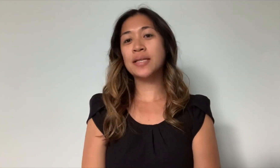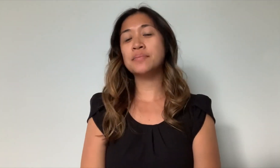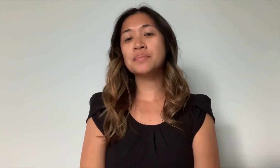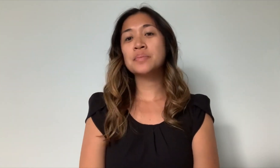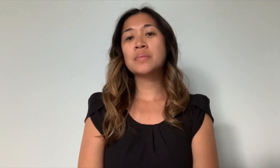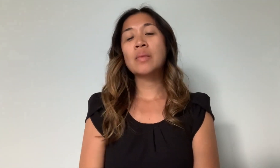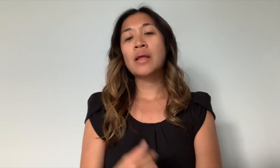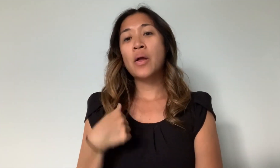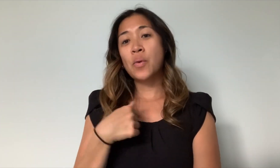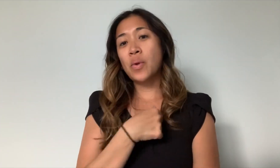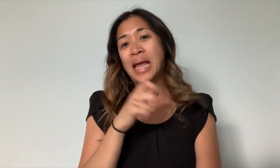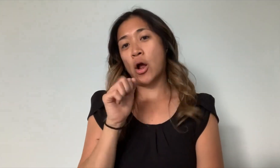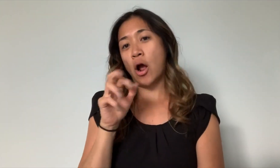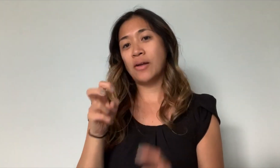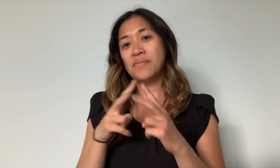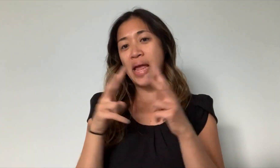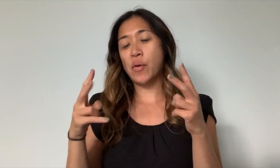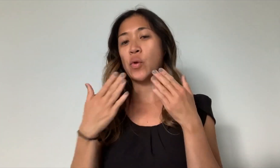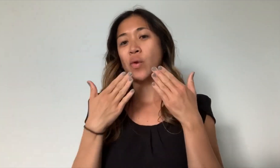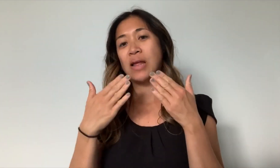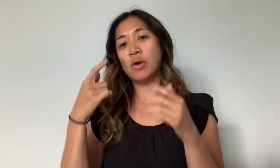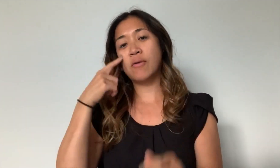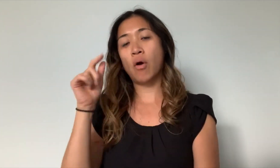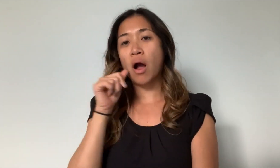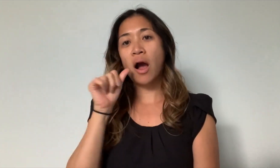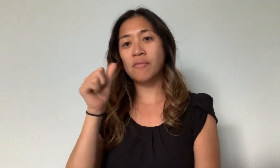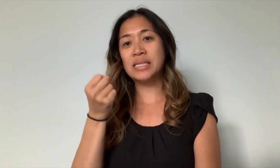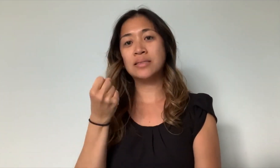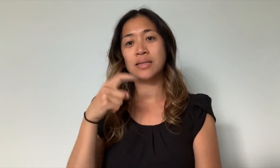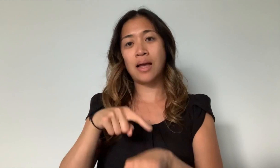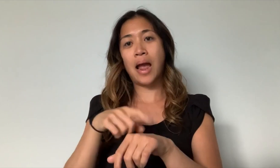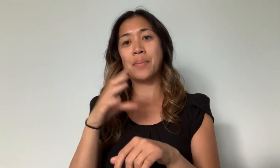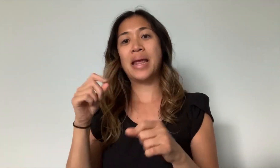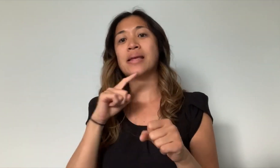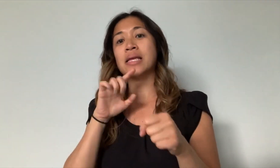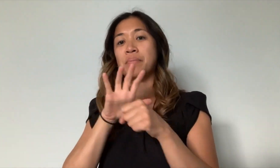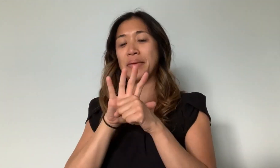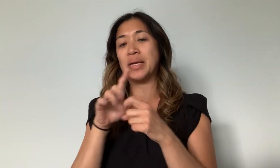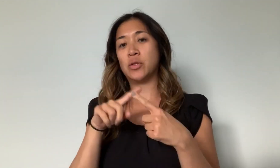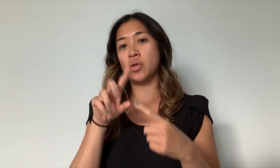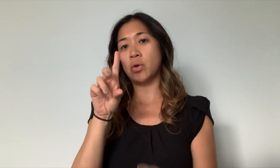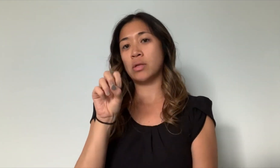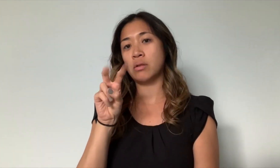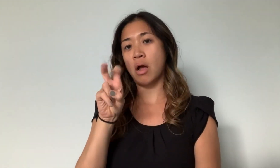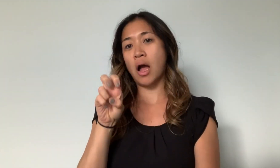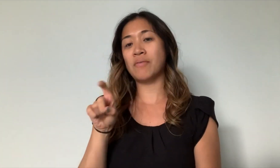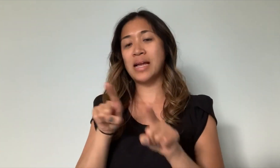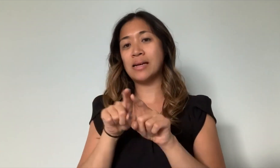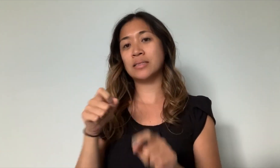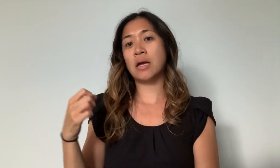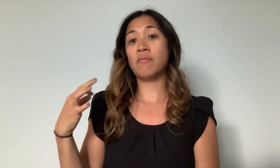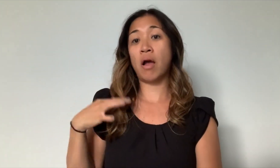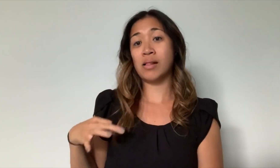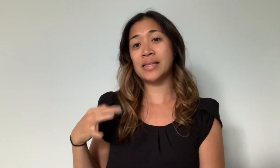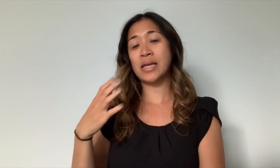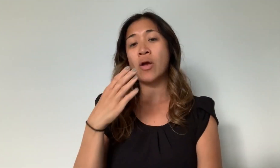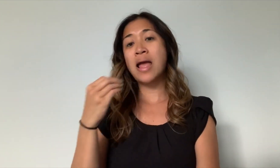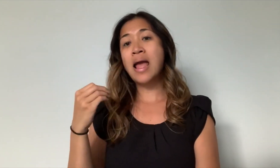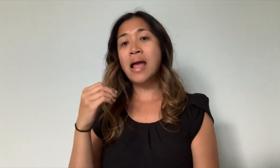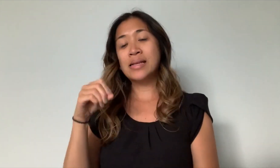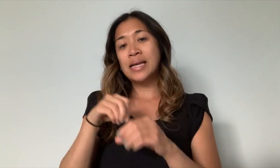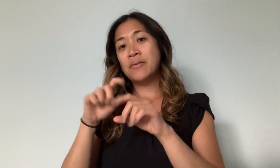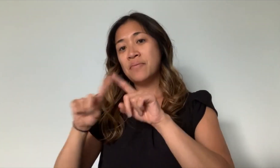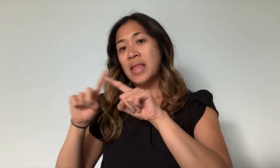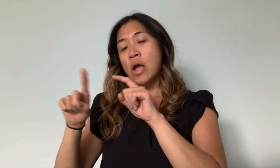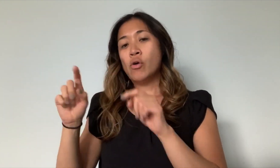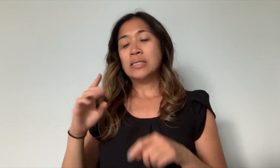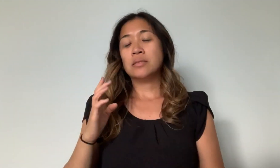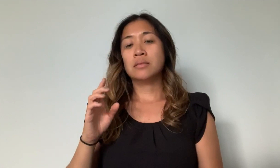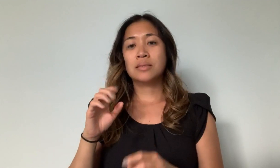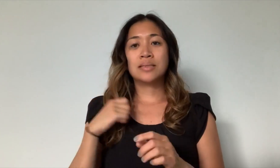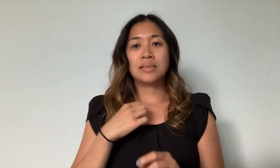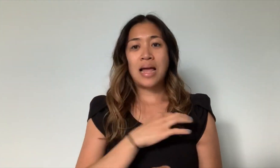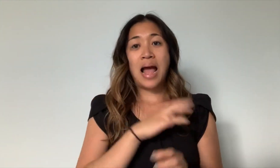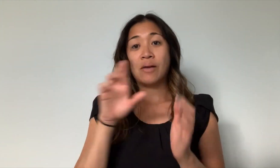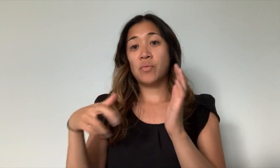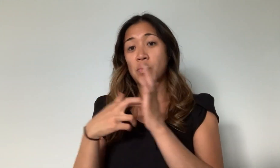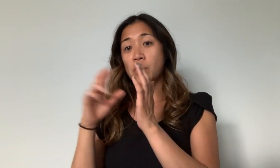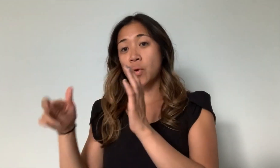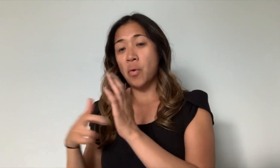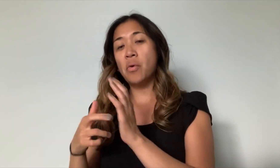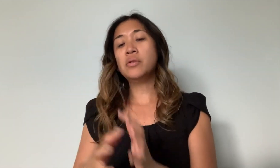We are very grateful for Avi's time and commitment to DOVE as a volunteer and in various staff roles.